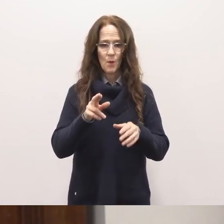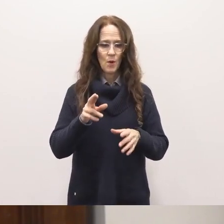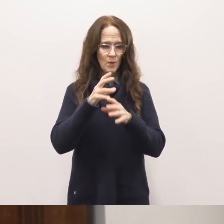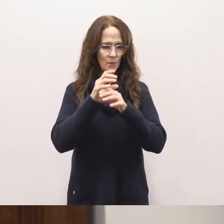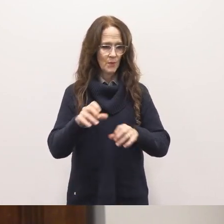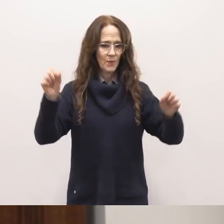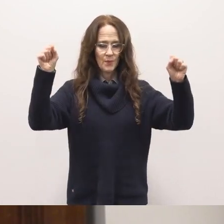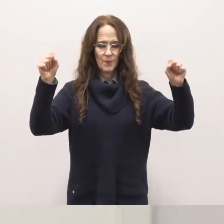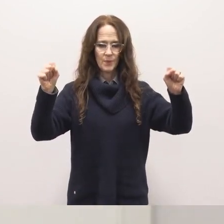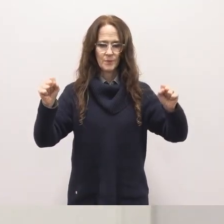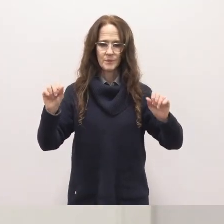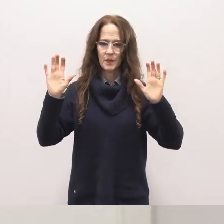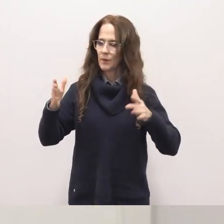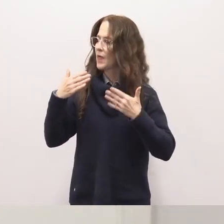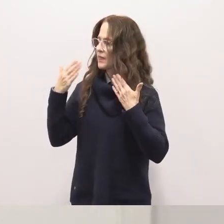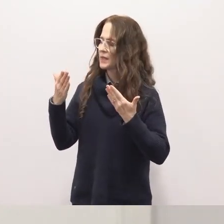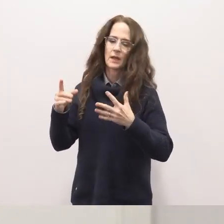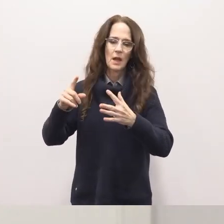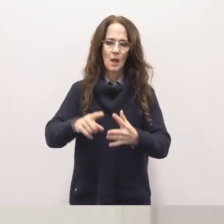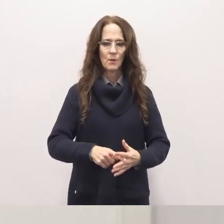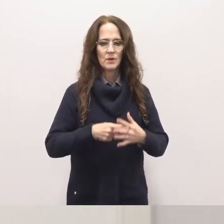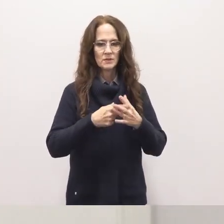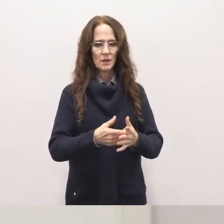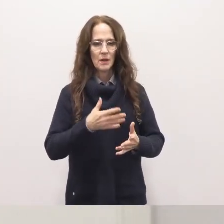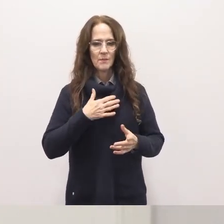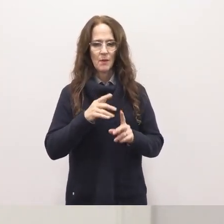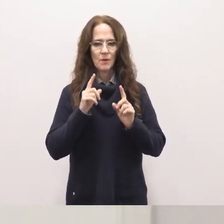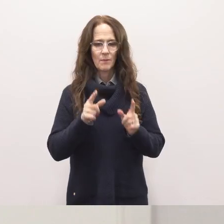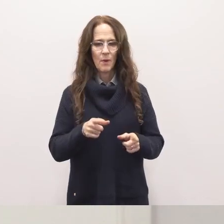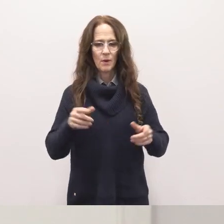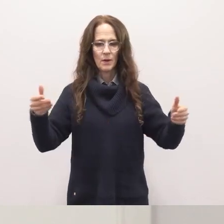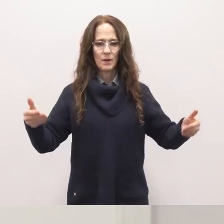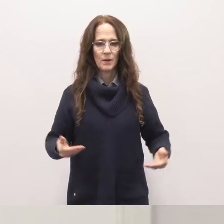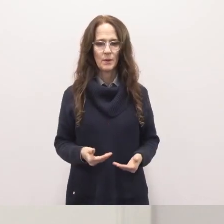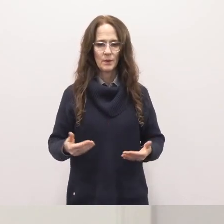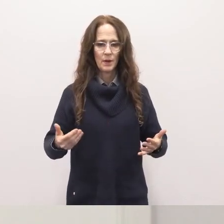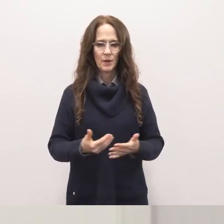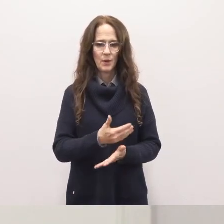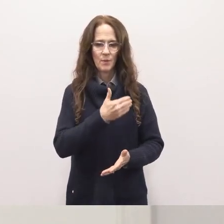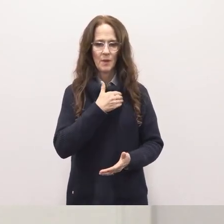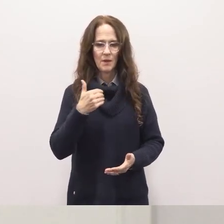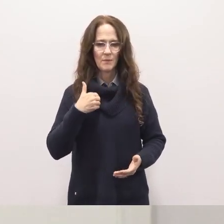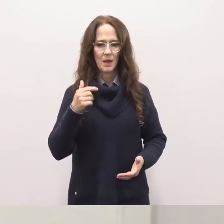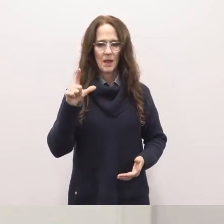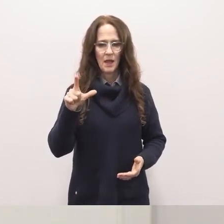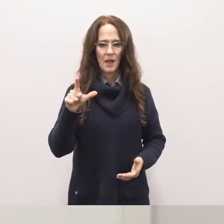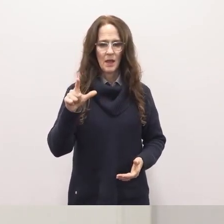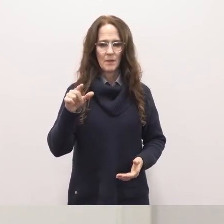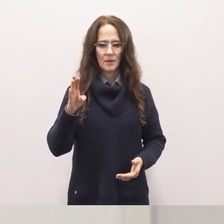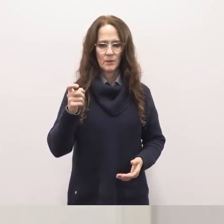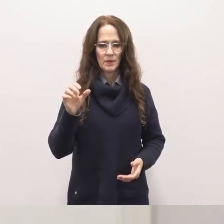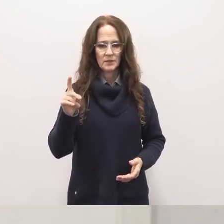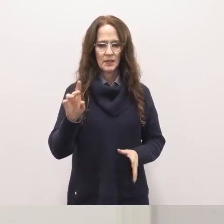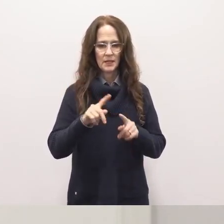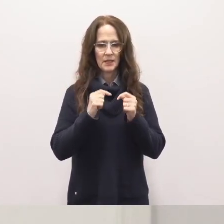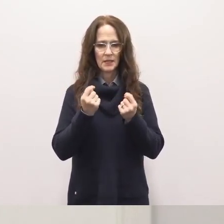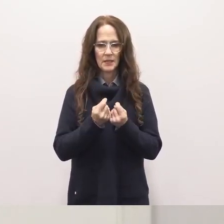Great, thank you. I'd like to start my report tonight by introducing a new member of the Long Beach Unified team in Margaret Lam.